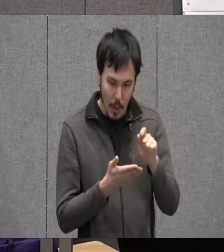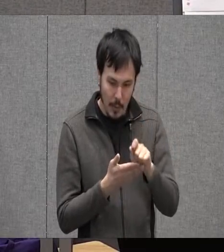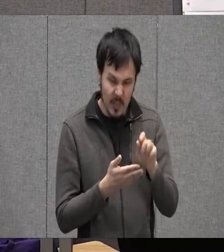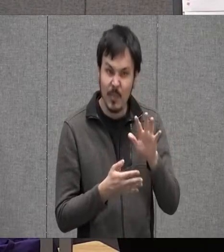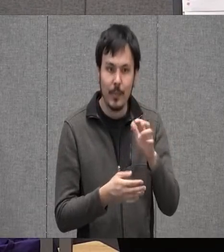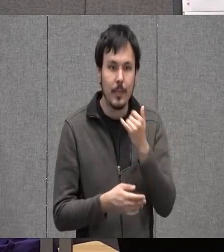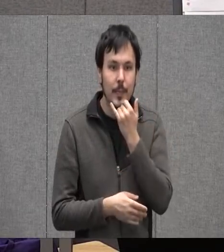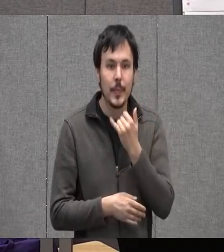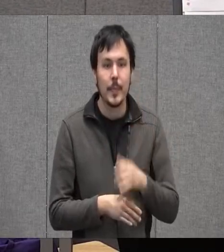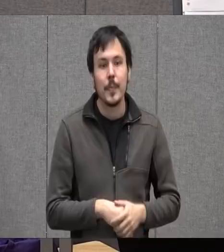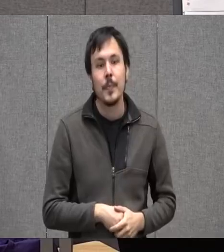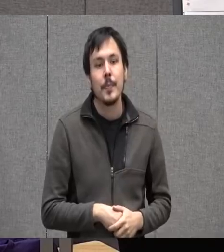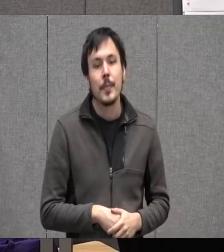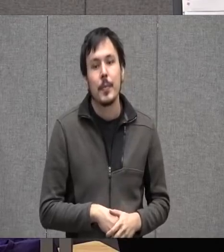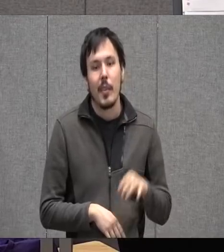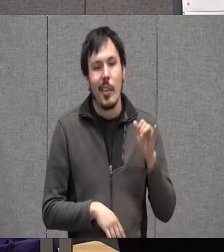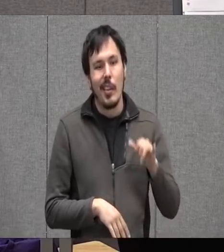that's the line,